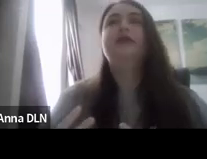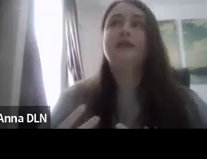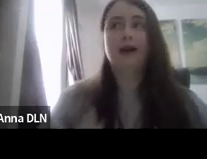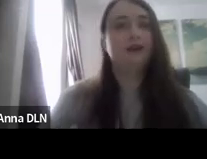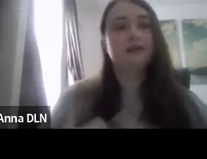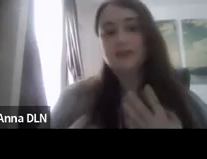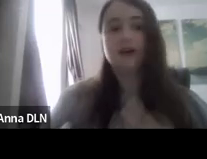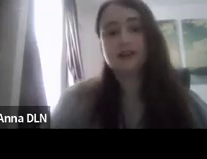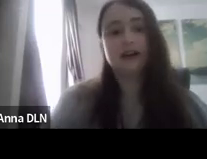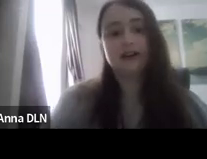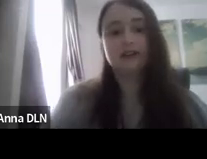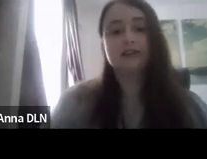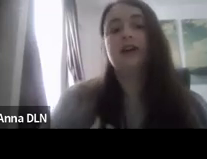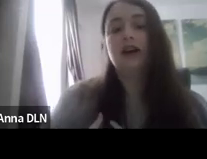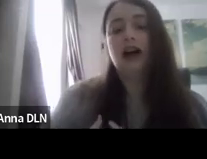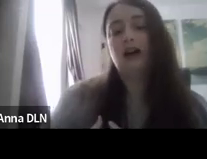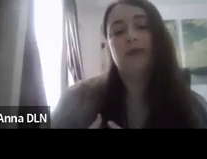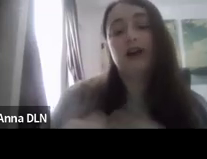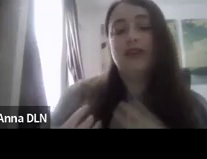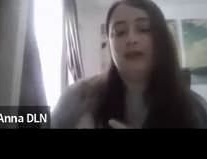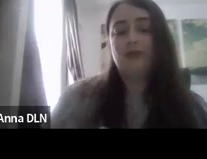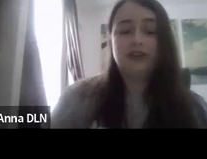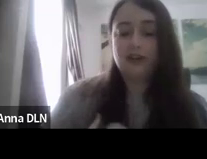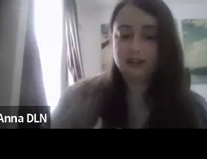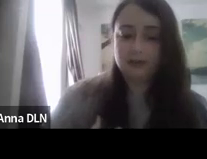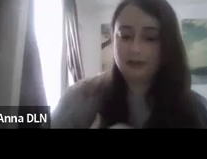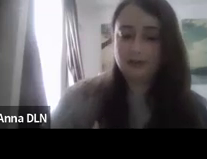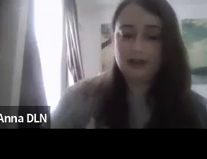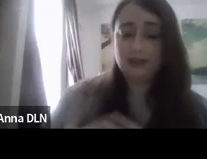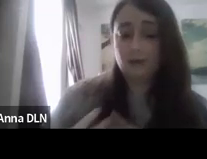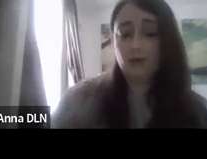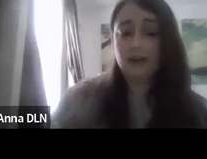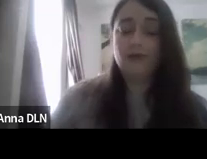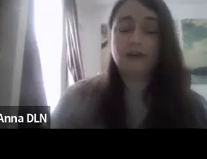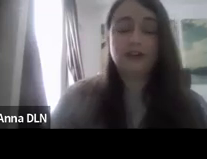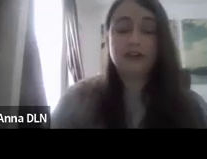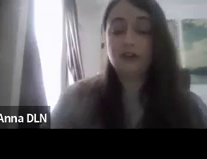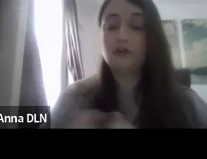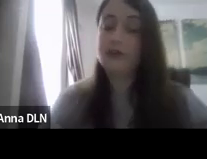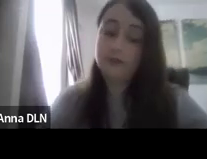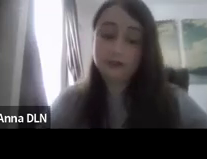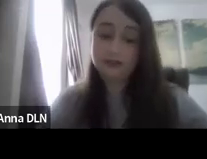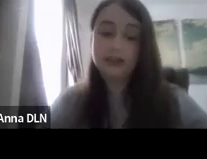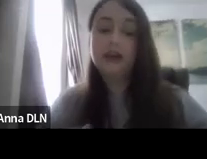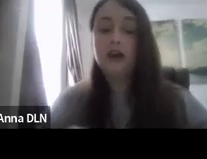policy binding staff's kindness. I was able to get adjustments put in place informally without chasing or evidence.